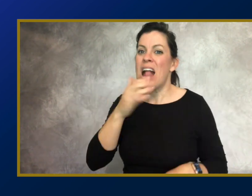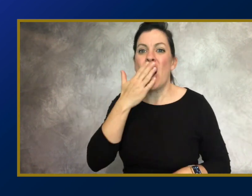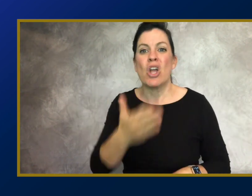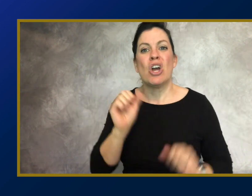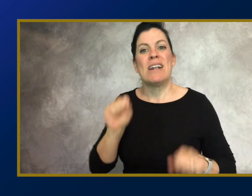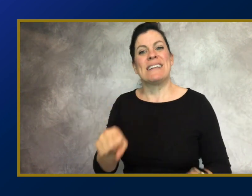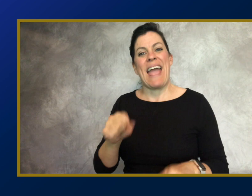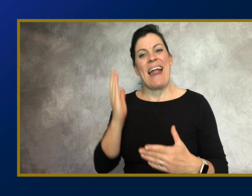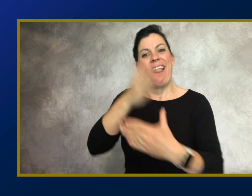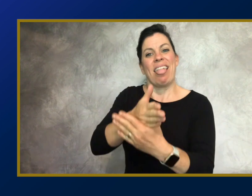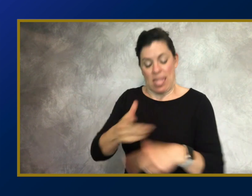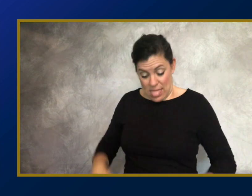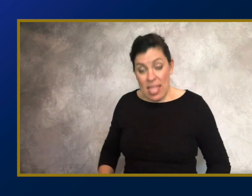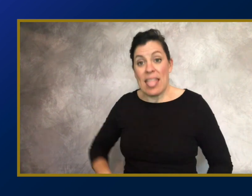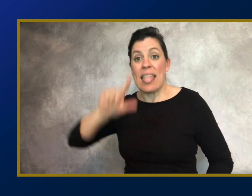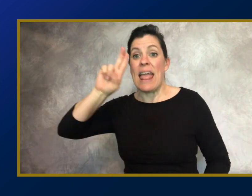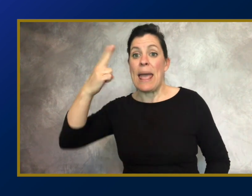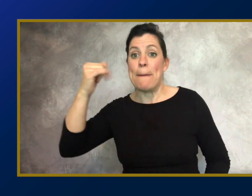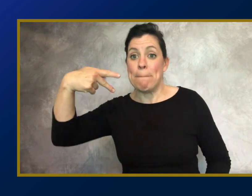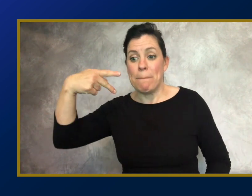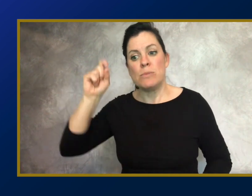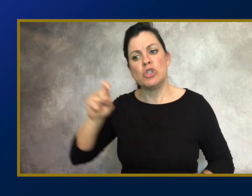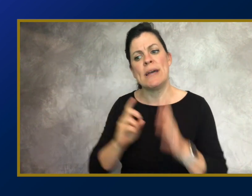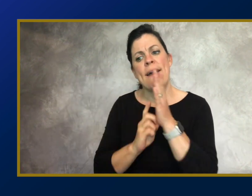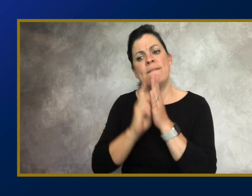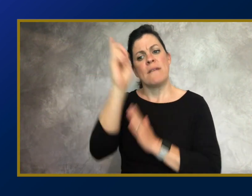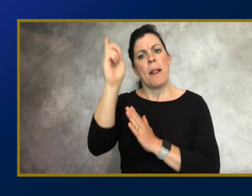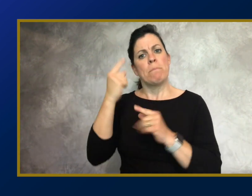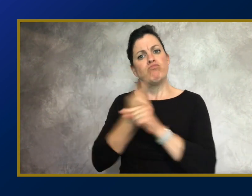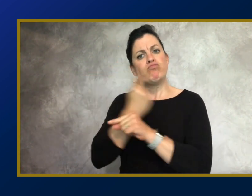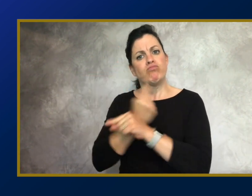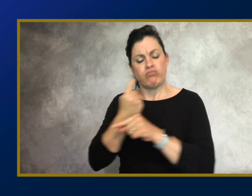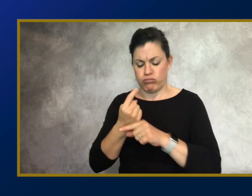position. They're not in a more typical position with their legs crossed or legs forward and they